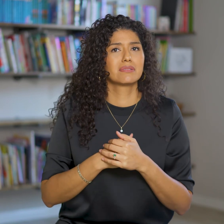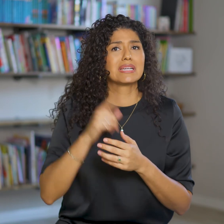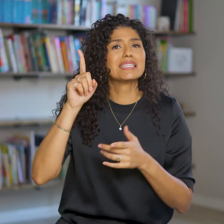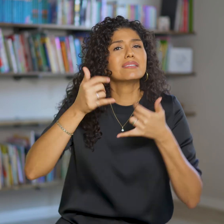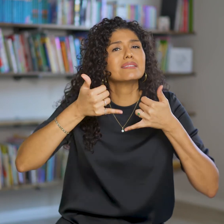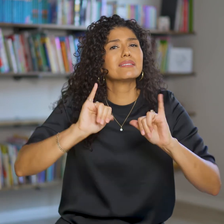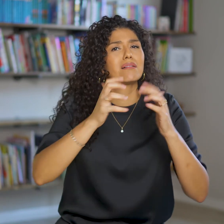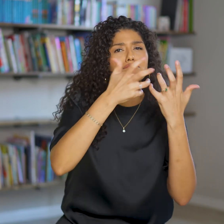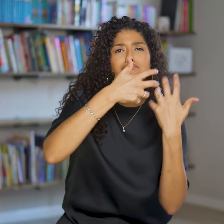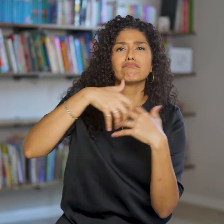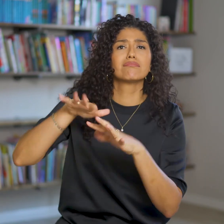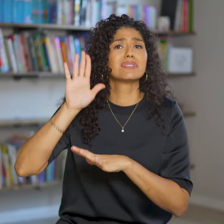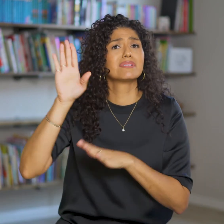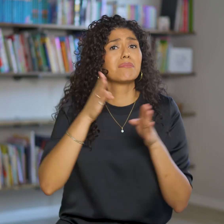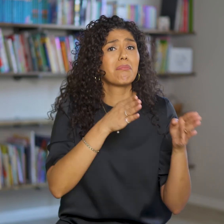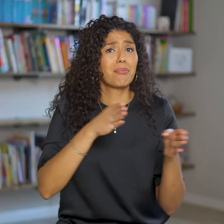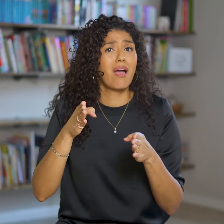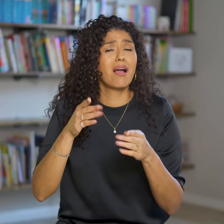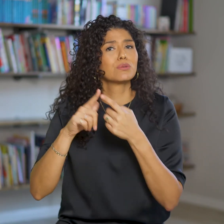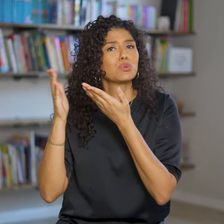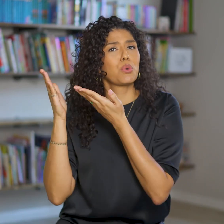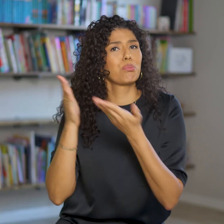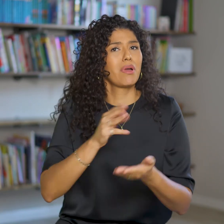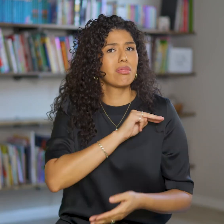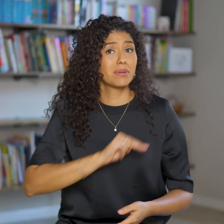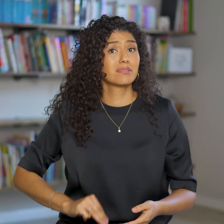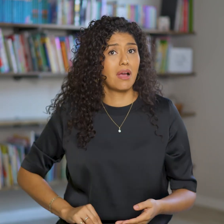He’s still working out His plan to bring the Messiah